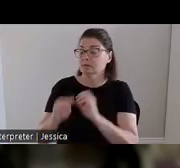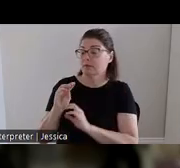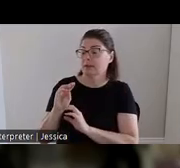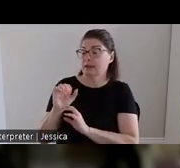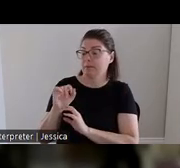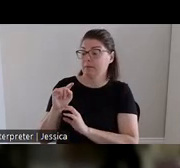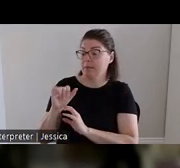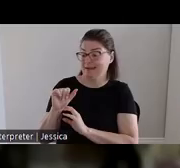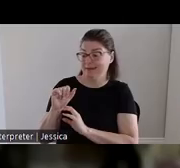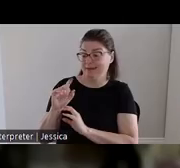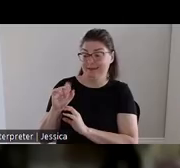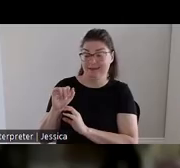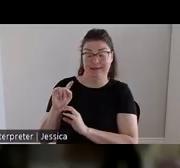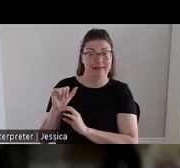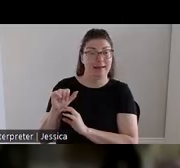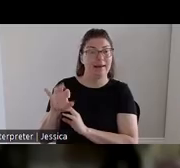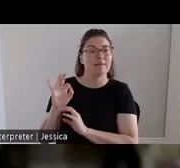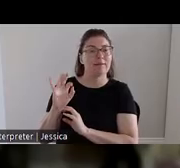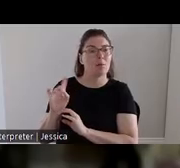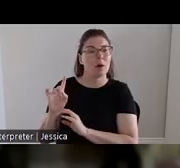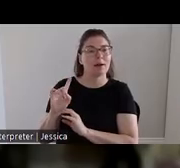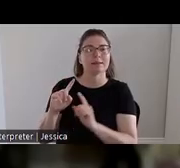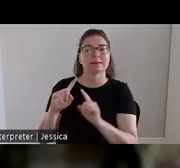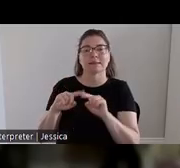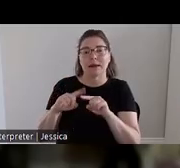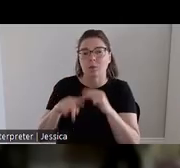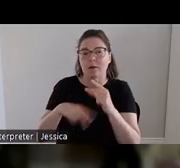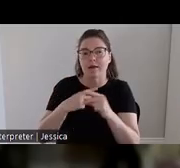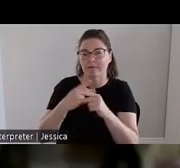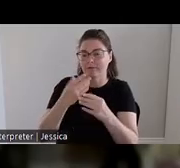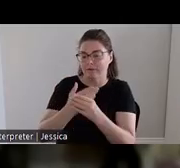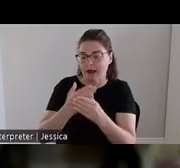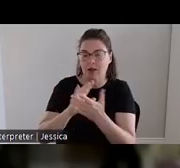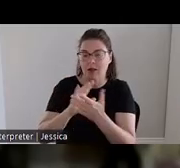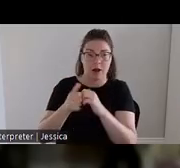depending what kind of file you're using or how the provider is providing the metadata.